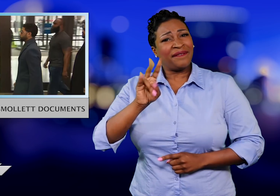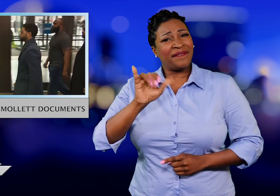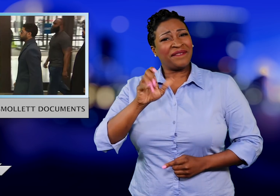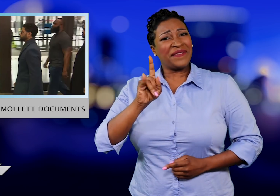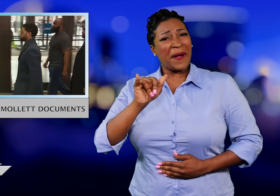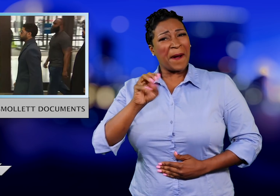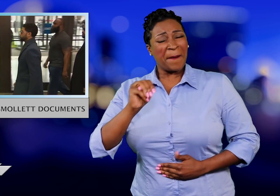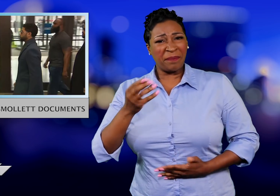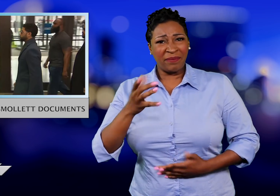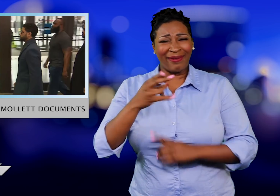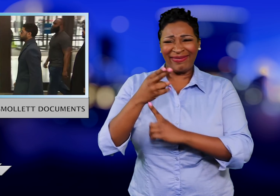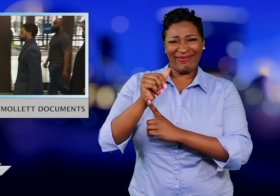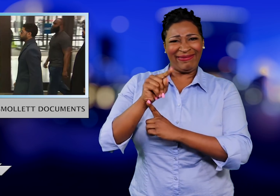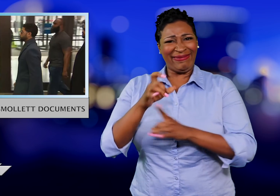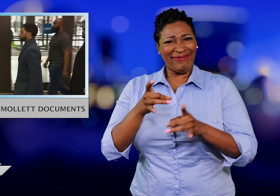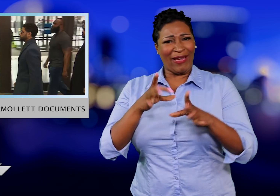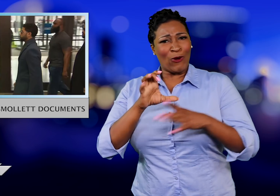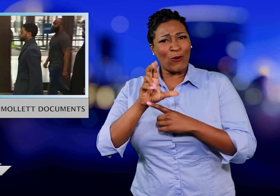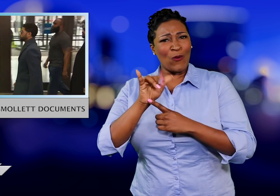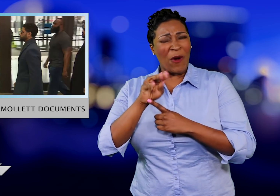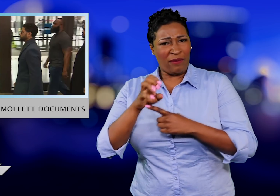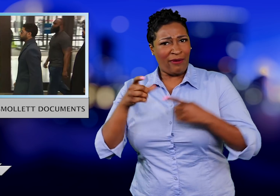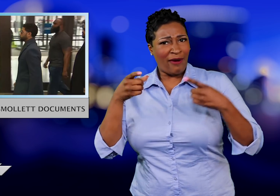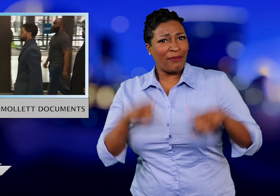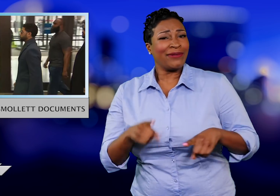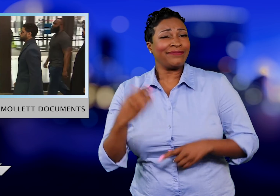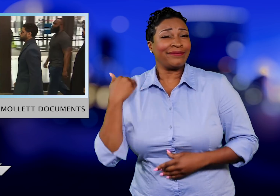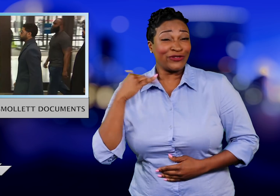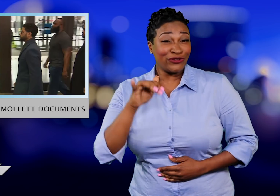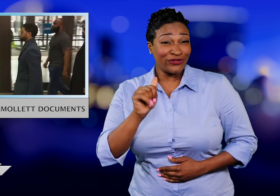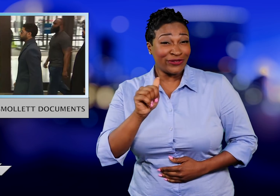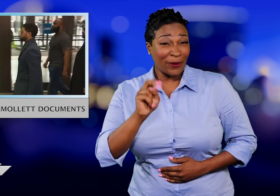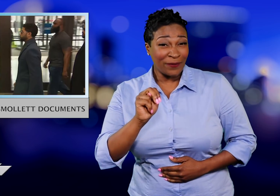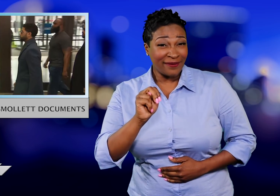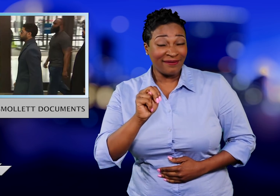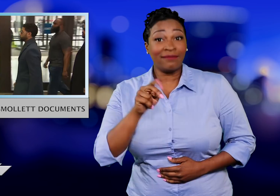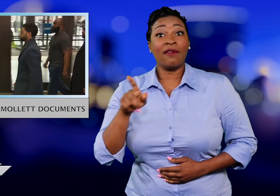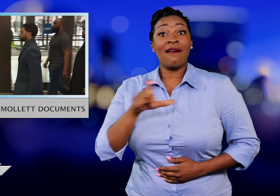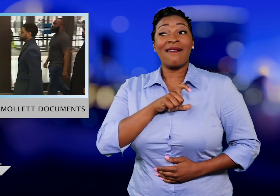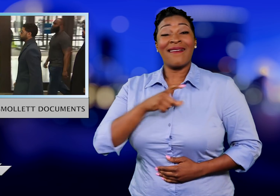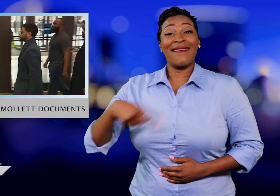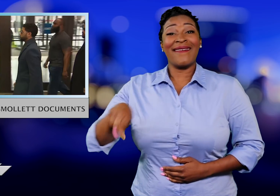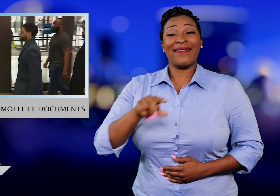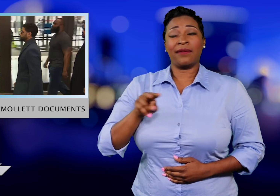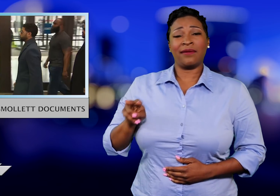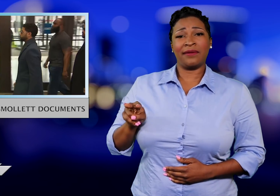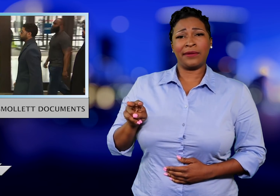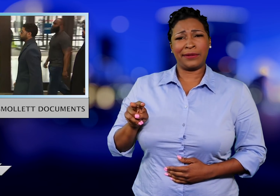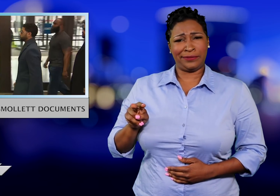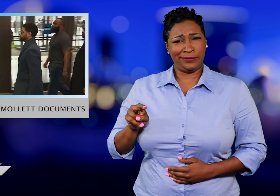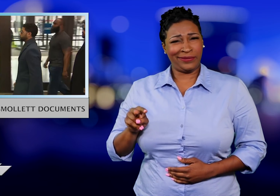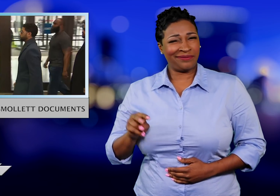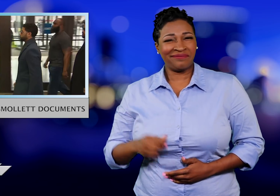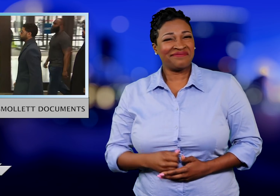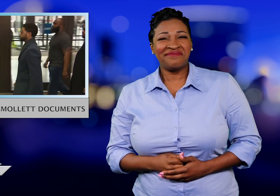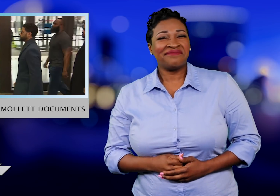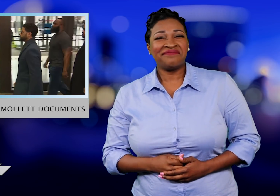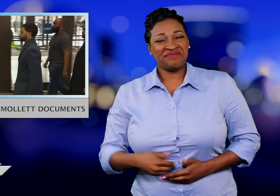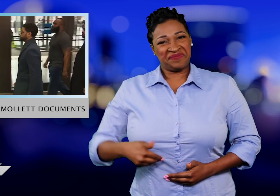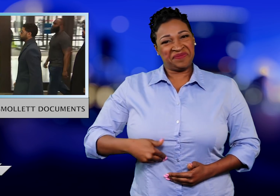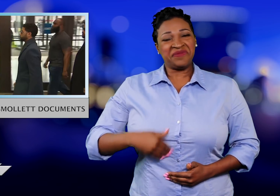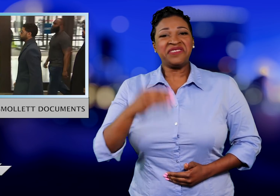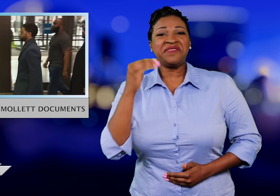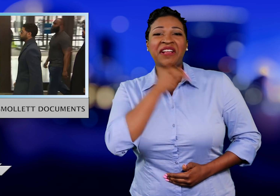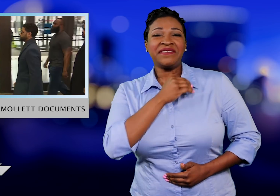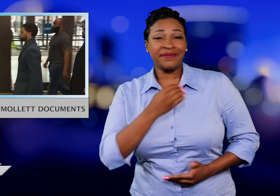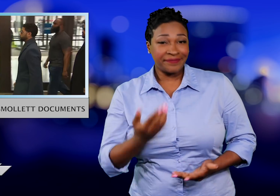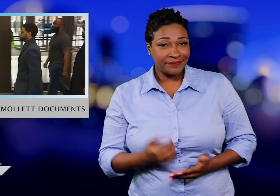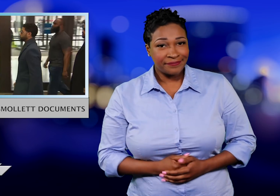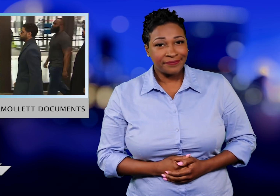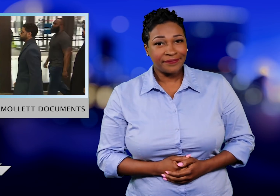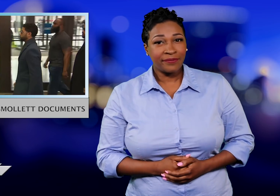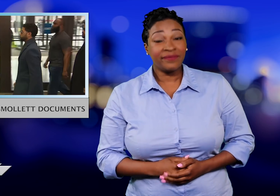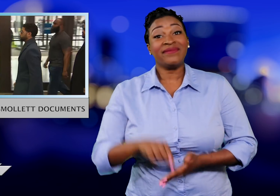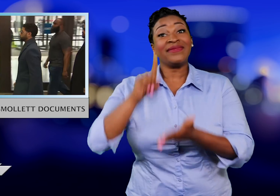victim of a crime in January, which authorities came to believe was false.